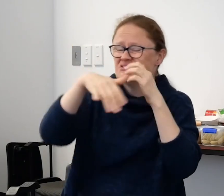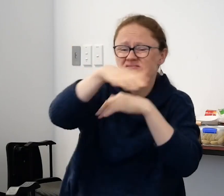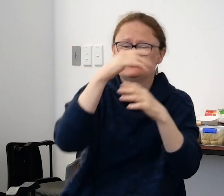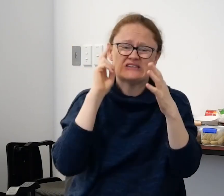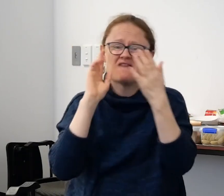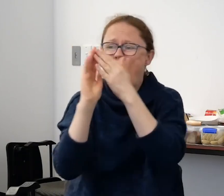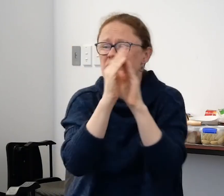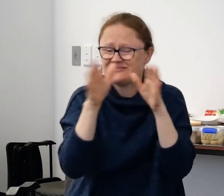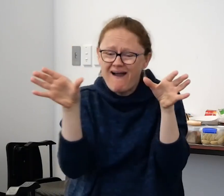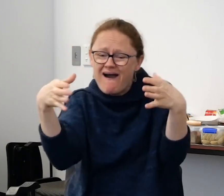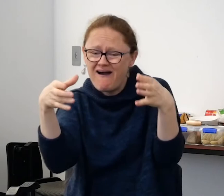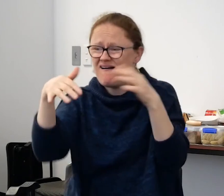but in their home environment in a hearing family a lot of kids miss out